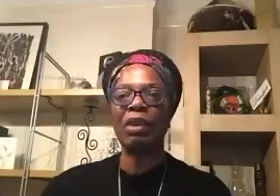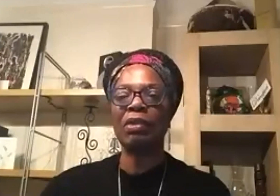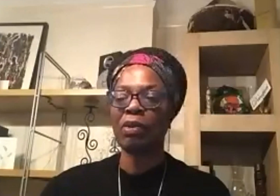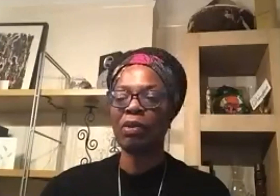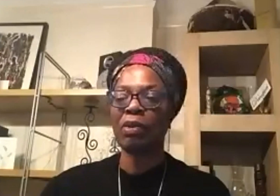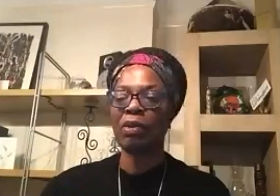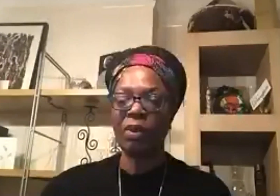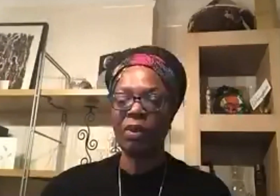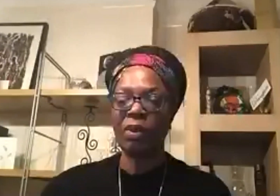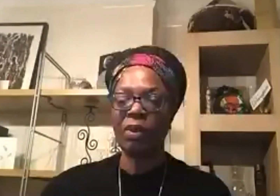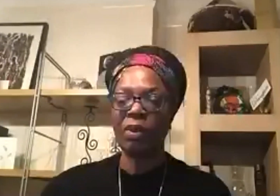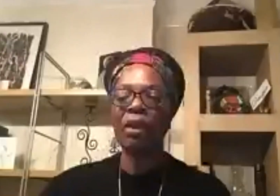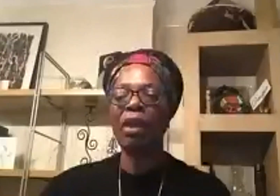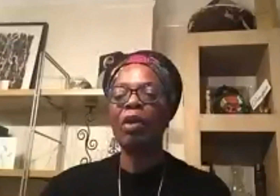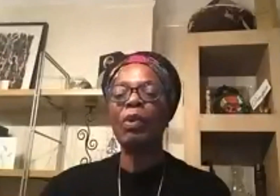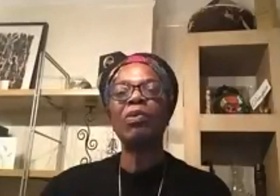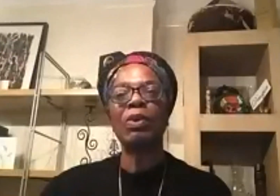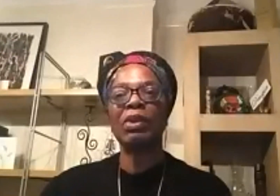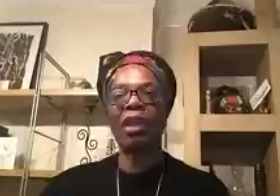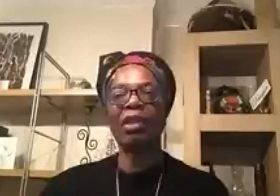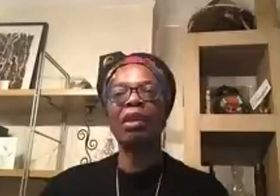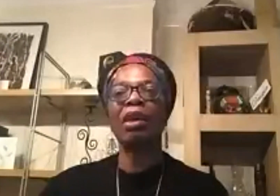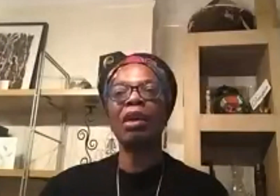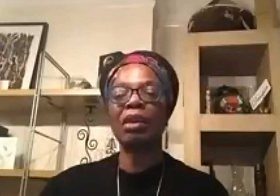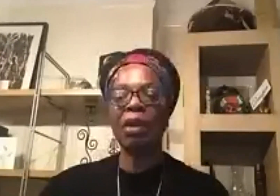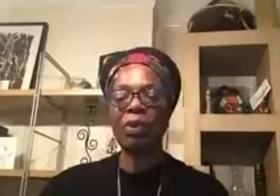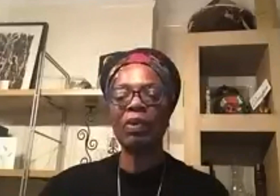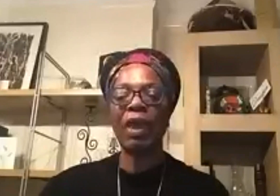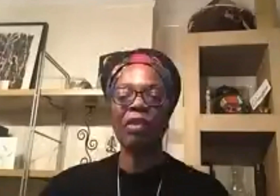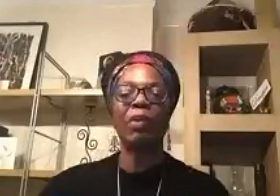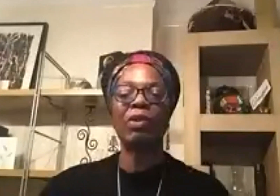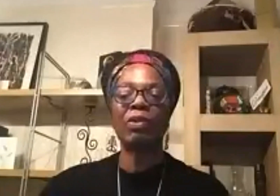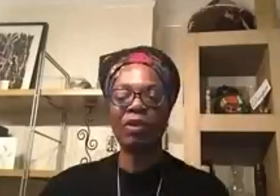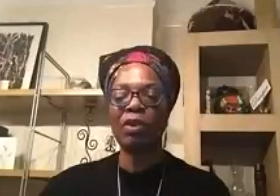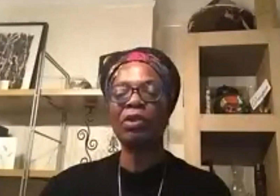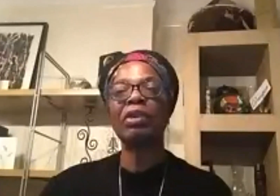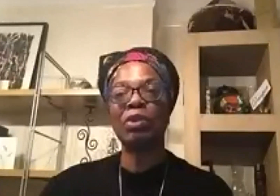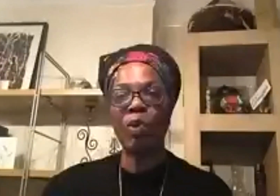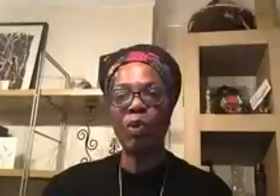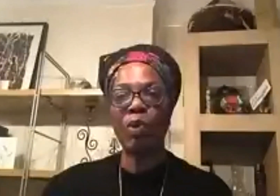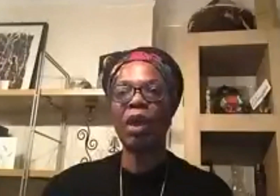through the steering group. We've brought together a number of healthcare professionals to talk about